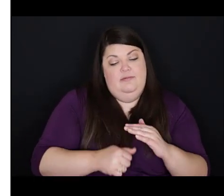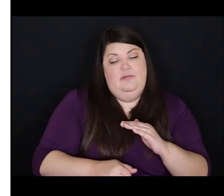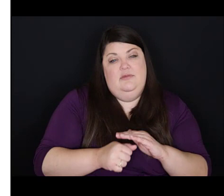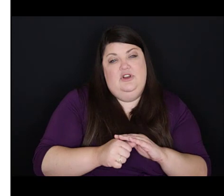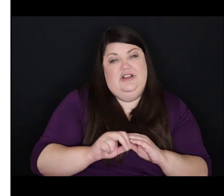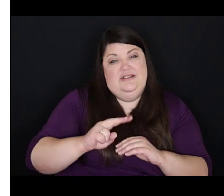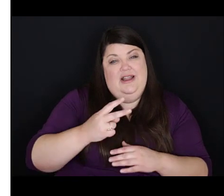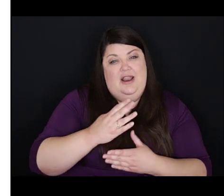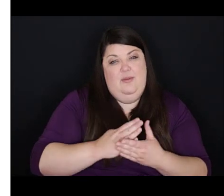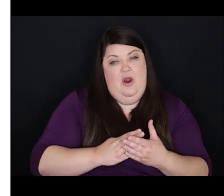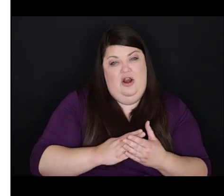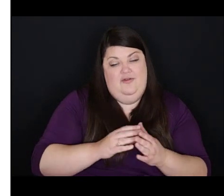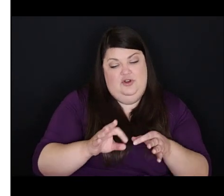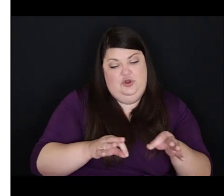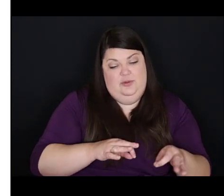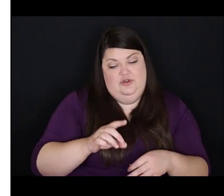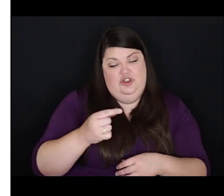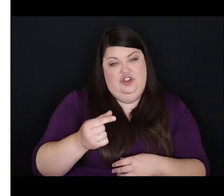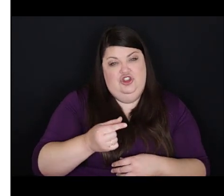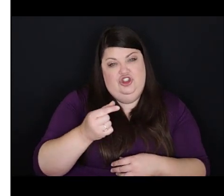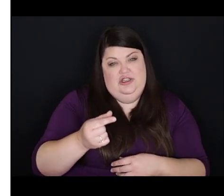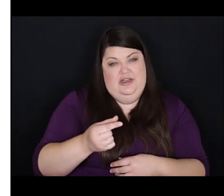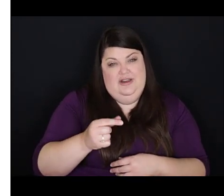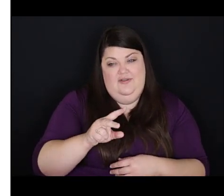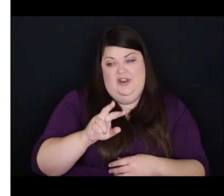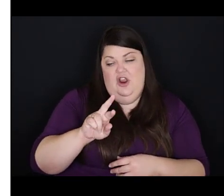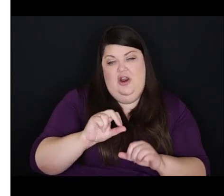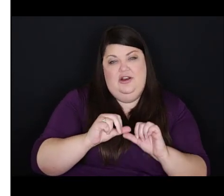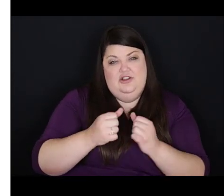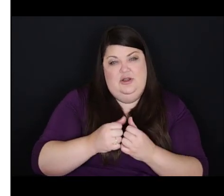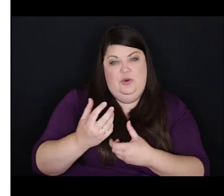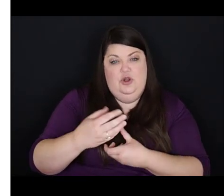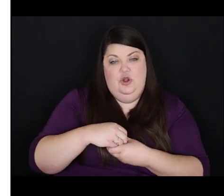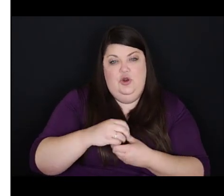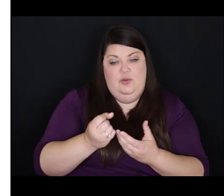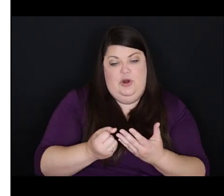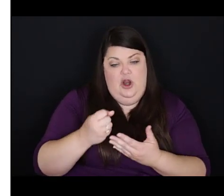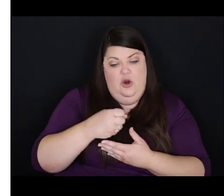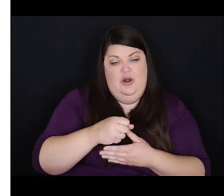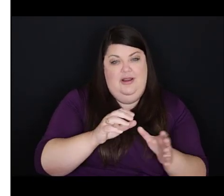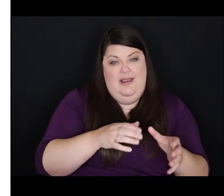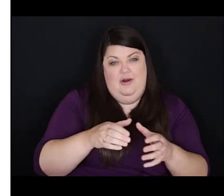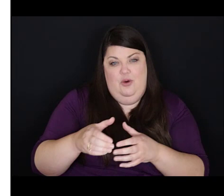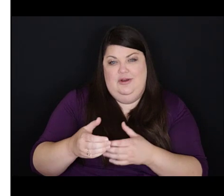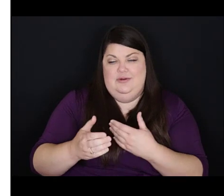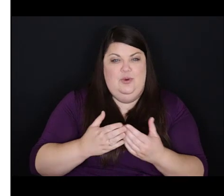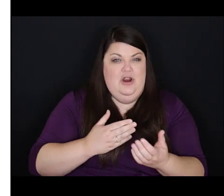the VR agency would include its priority categories, regardless if the agency has